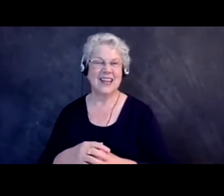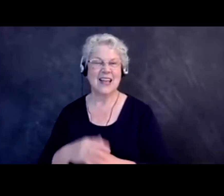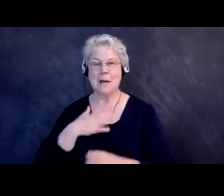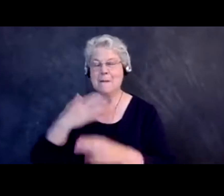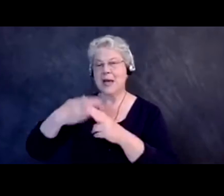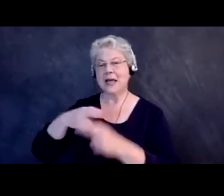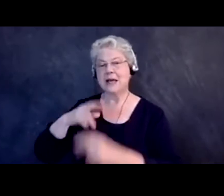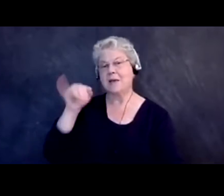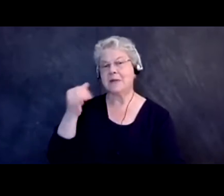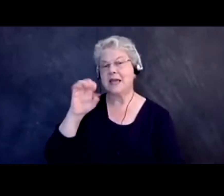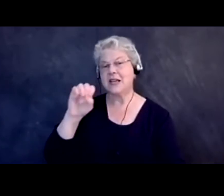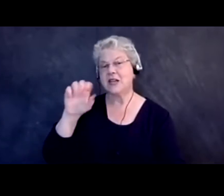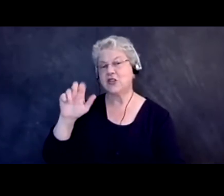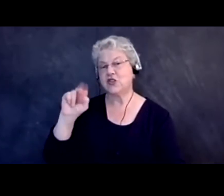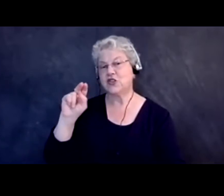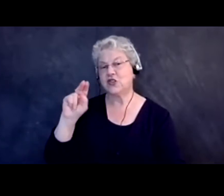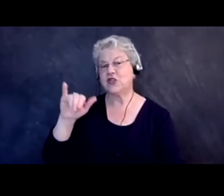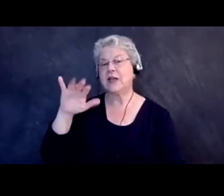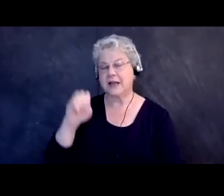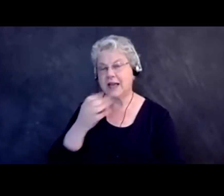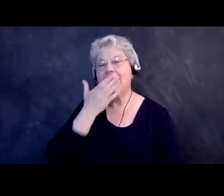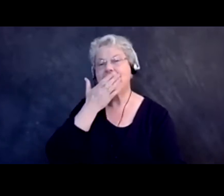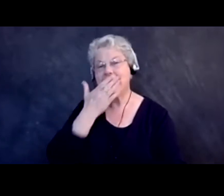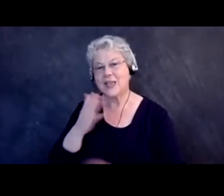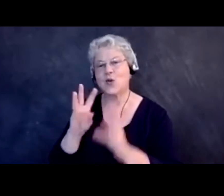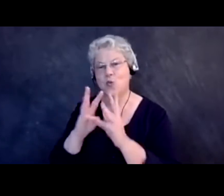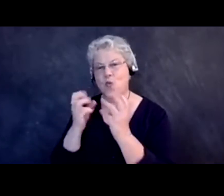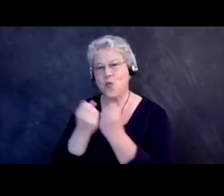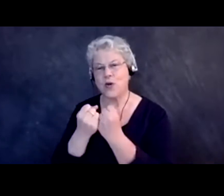Jeannie: Thank you for the workshop. It's really really really given me like